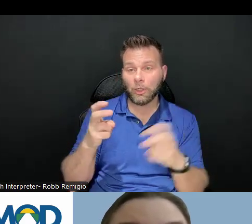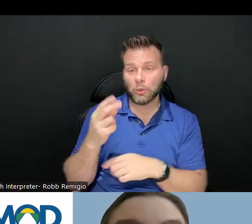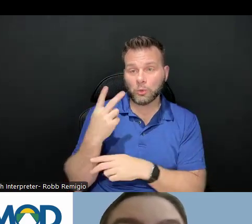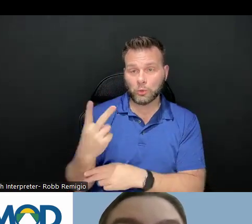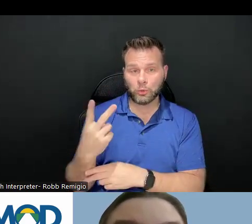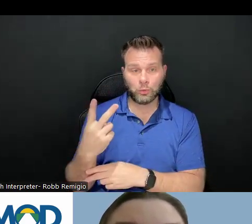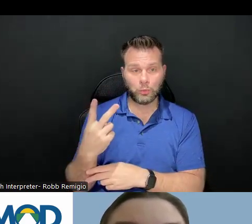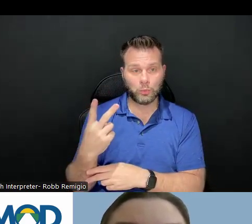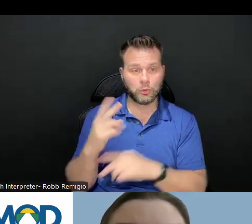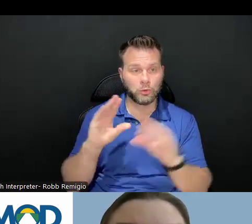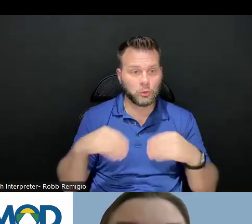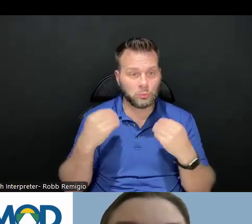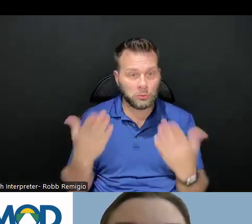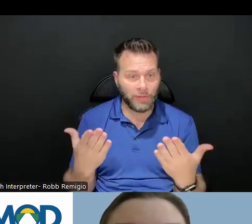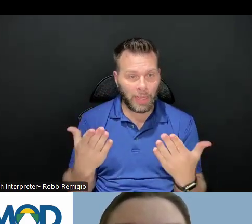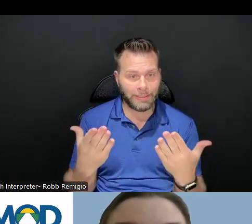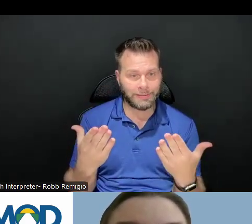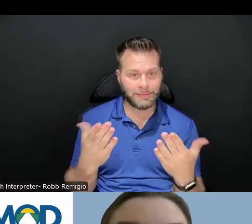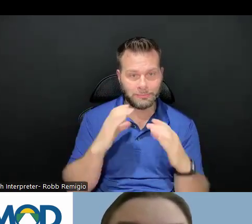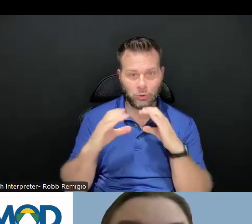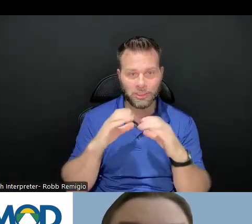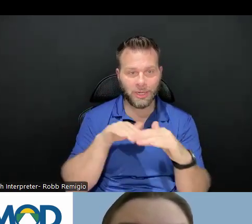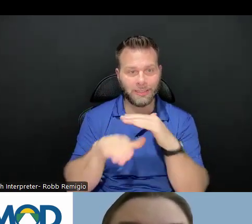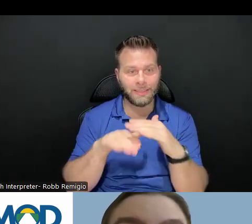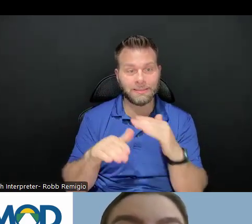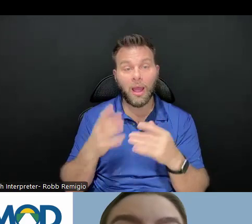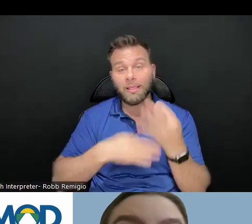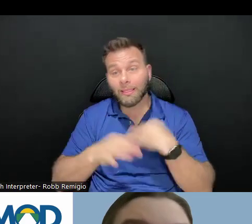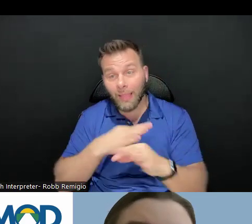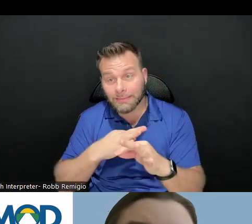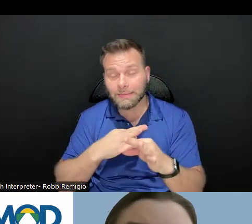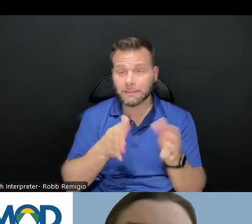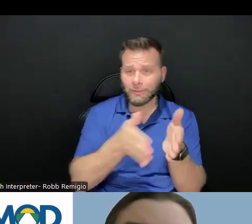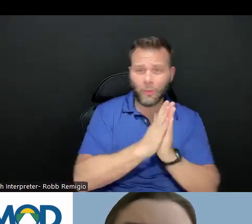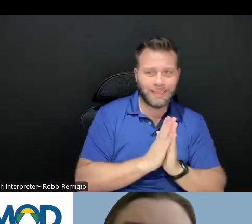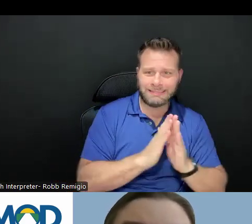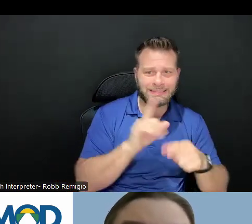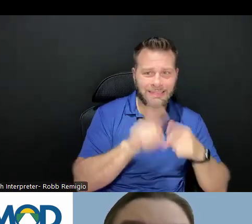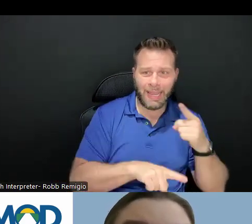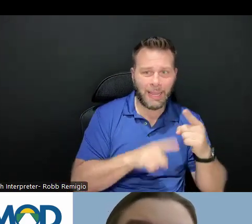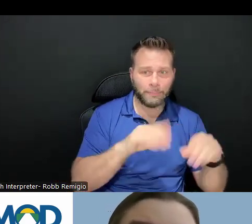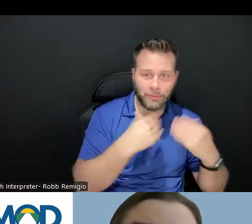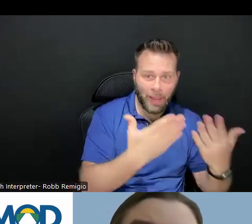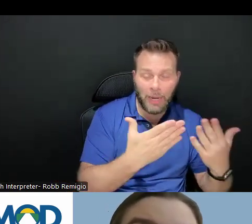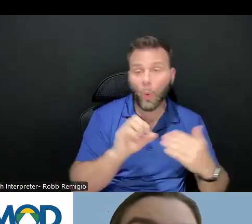form of communication the requester prefers, unless that method is unreasonable to provide, and you can demonstrate